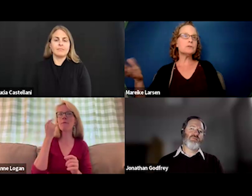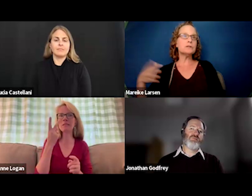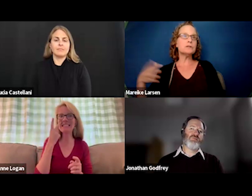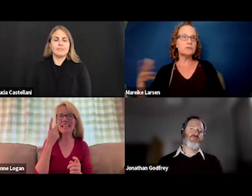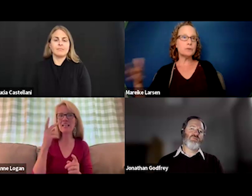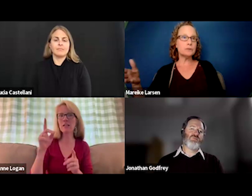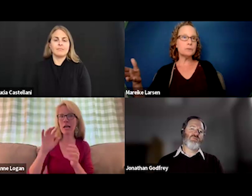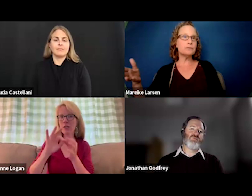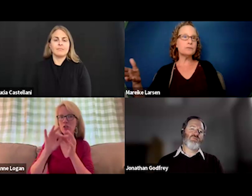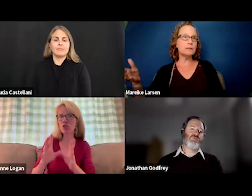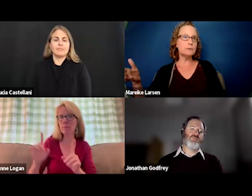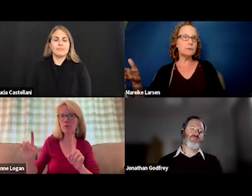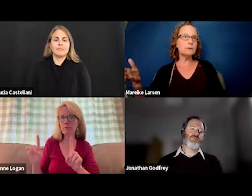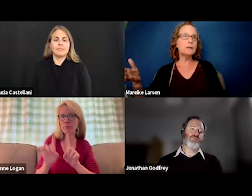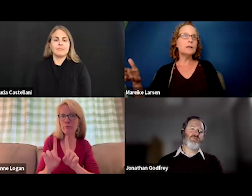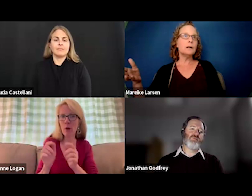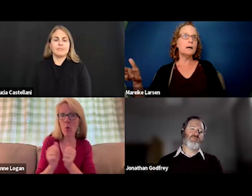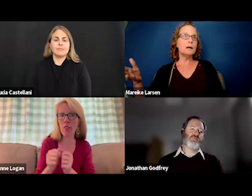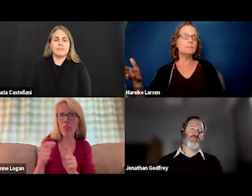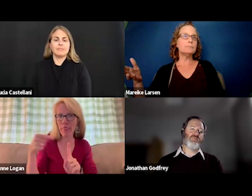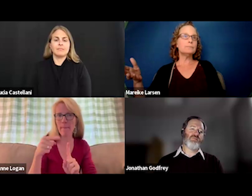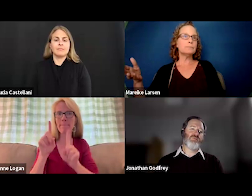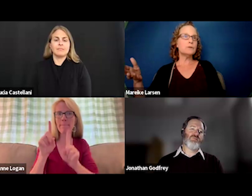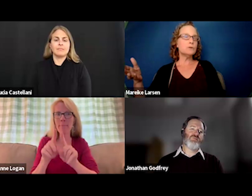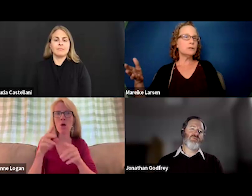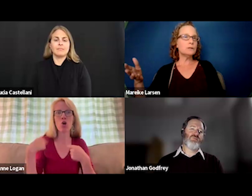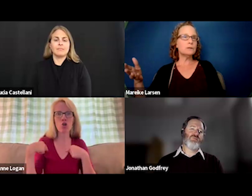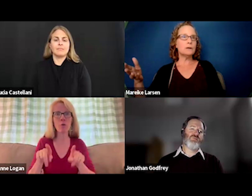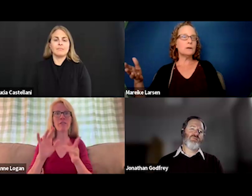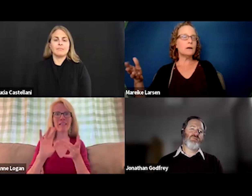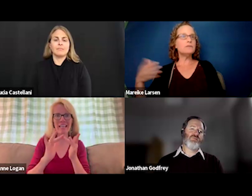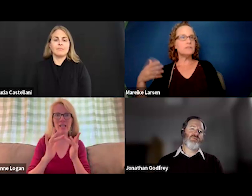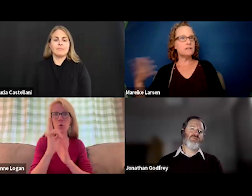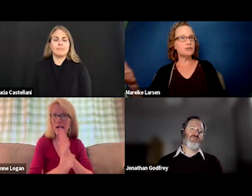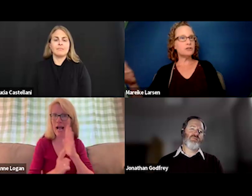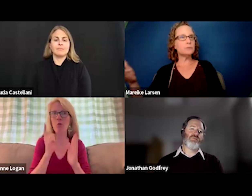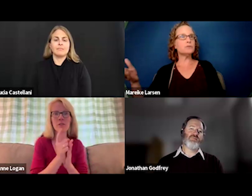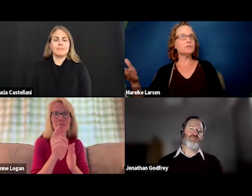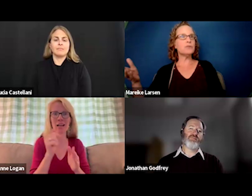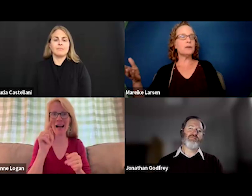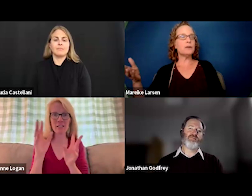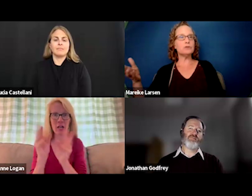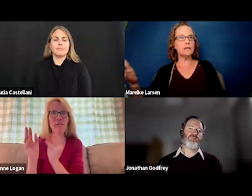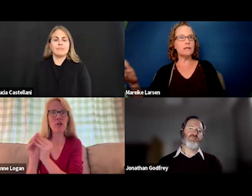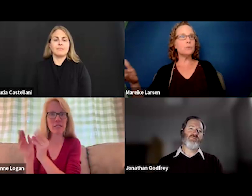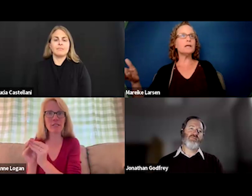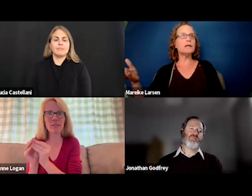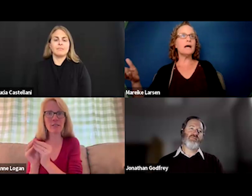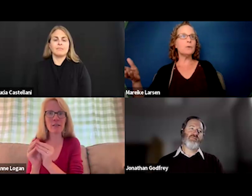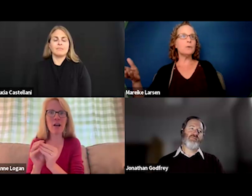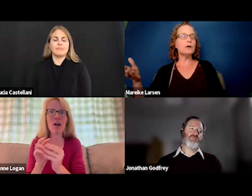so that there's always one available. I've seen interpreters with them during networking hour